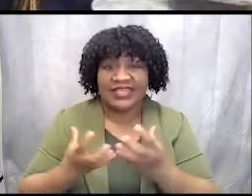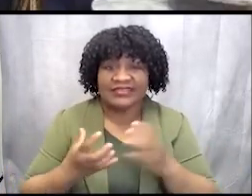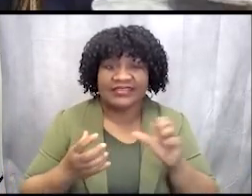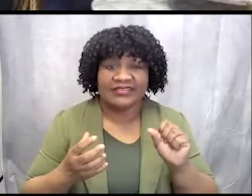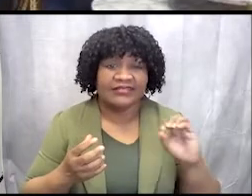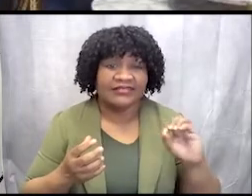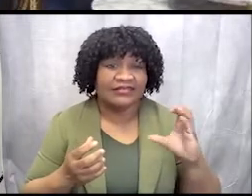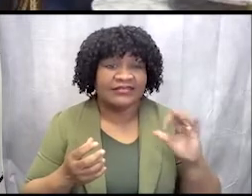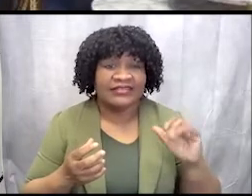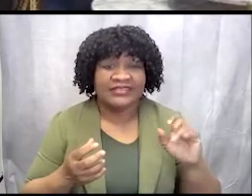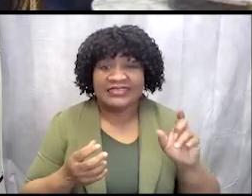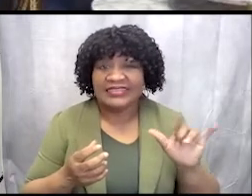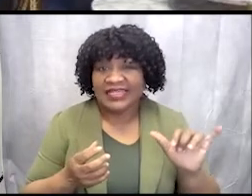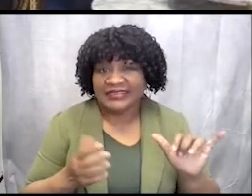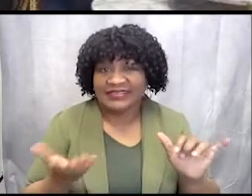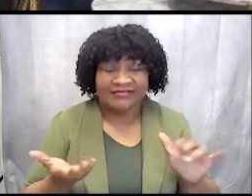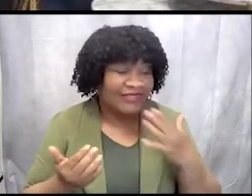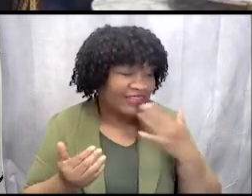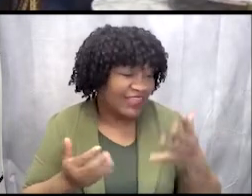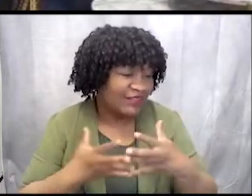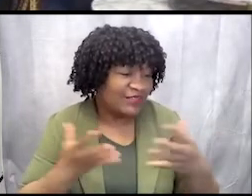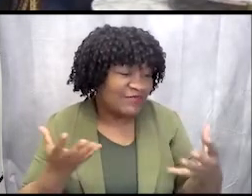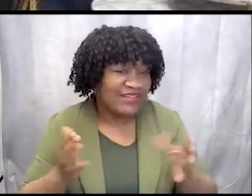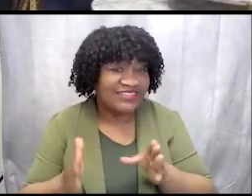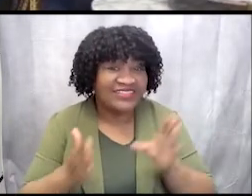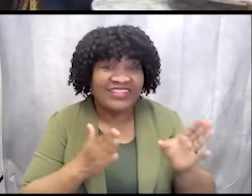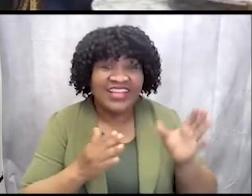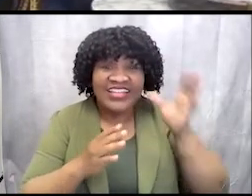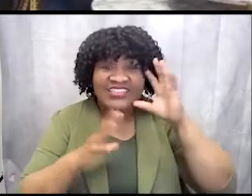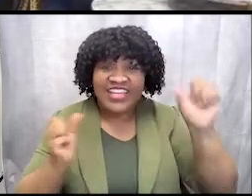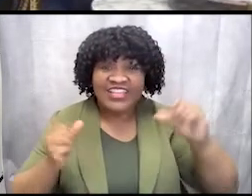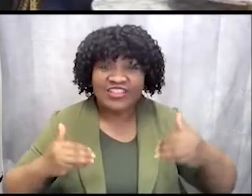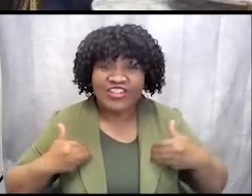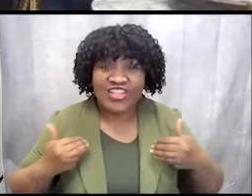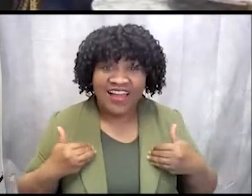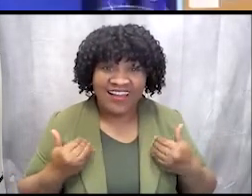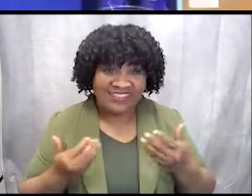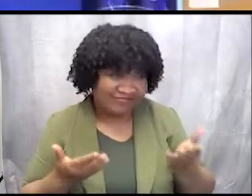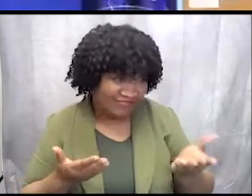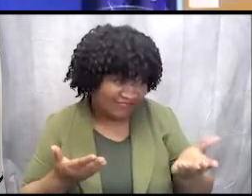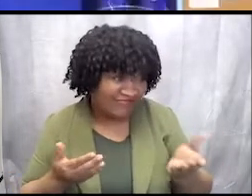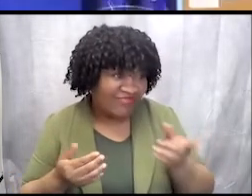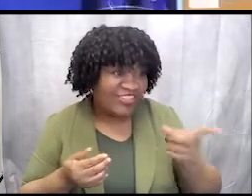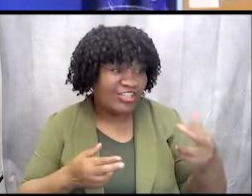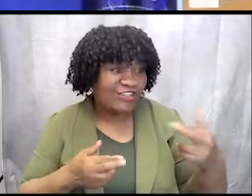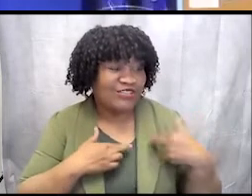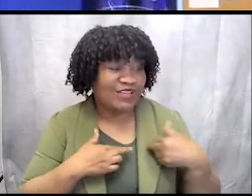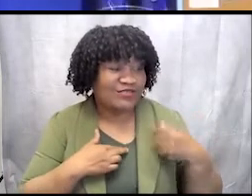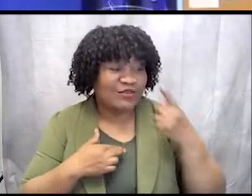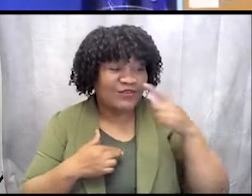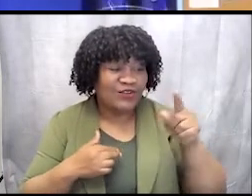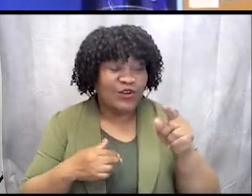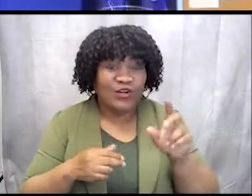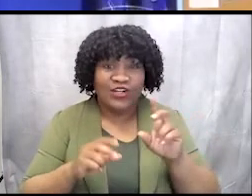Yeah. - Thank you, Chancellor Banks. Chancellor Young, you are responsible for districts and education across the state.